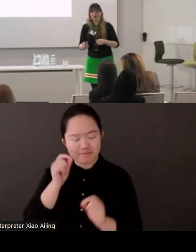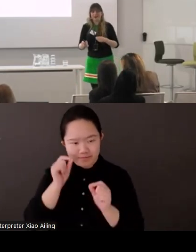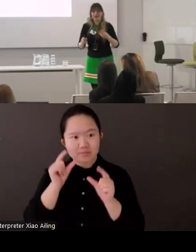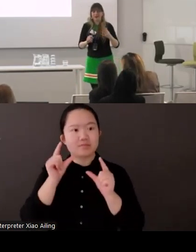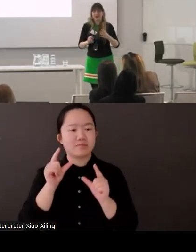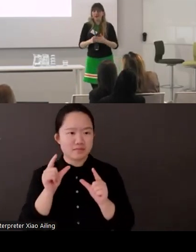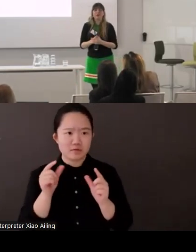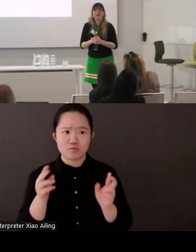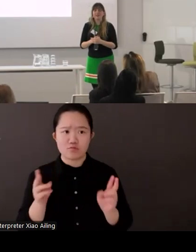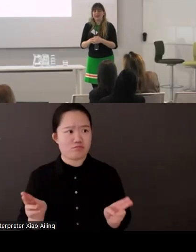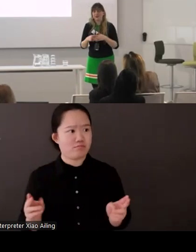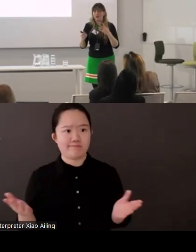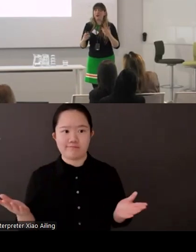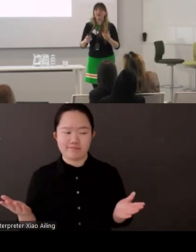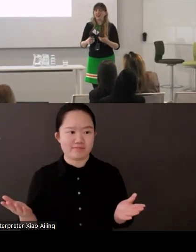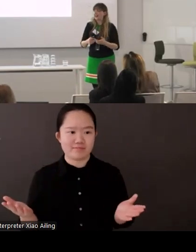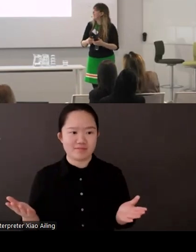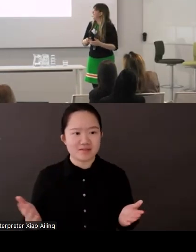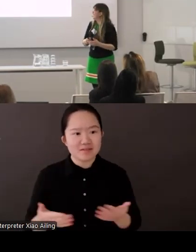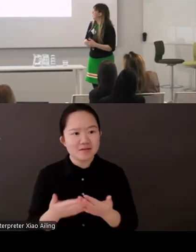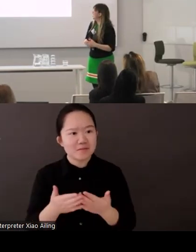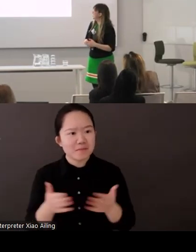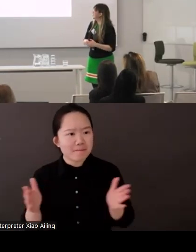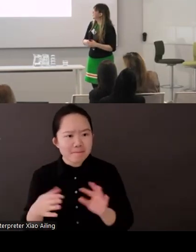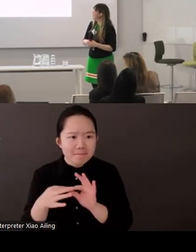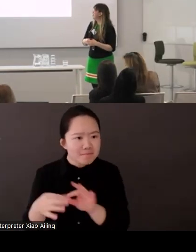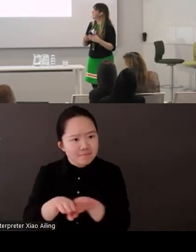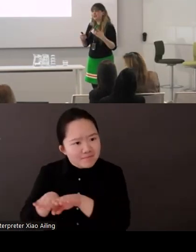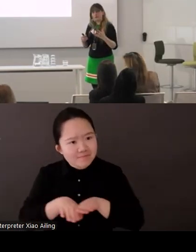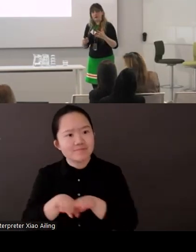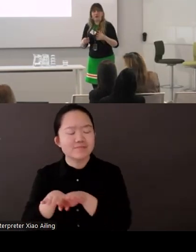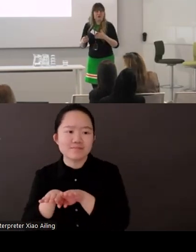and not normal and wrong and right. My body is different, but unique.